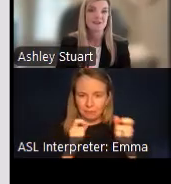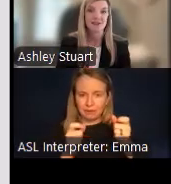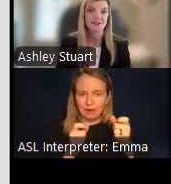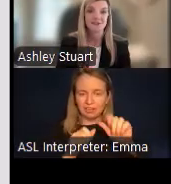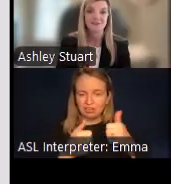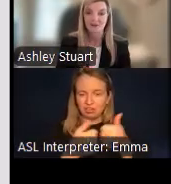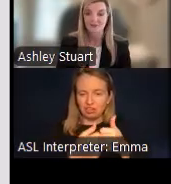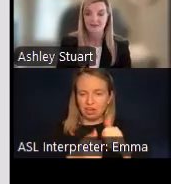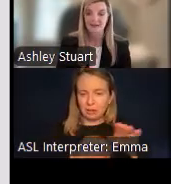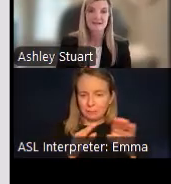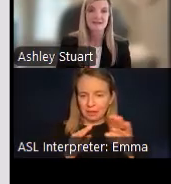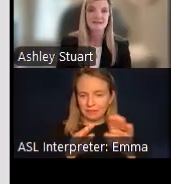challenging moments.